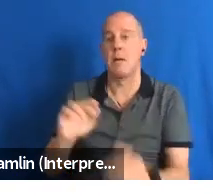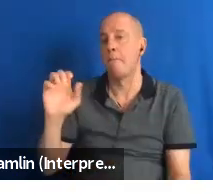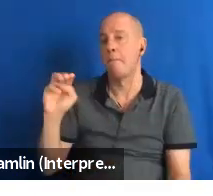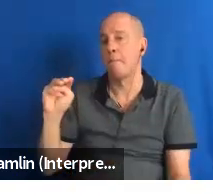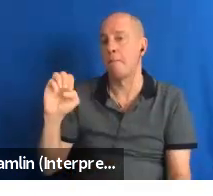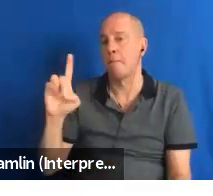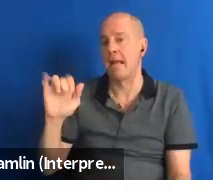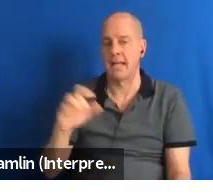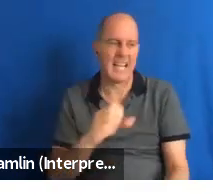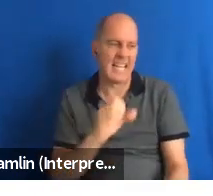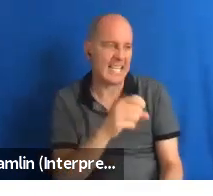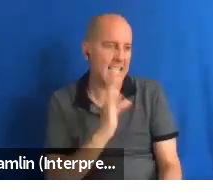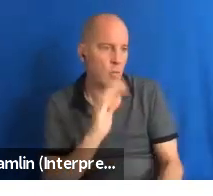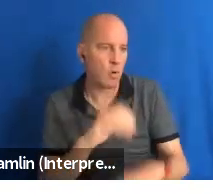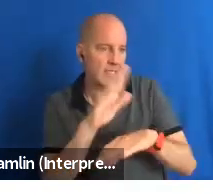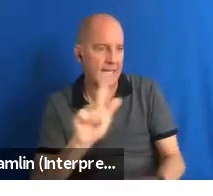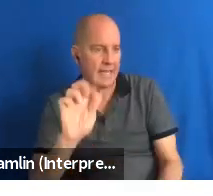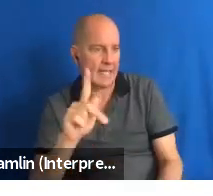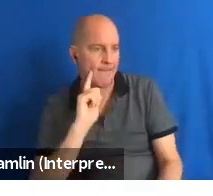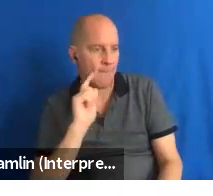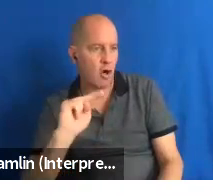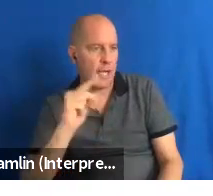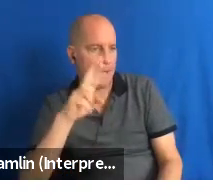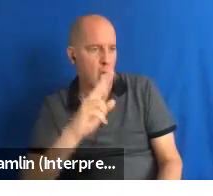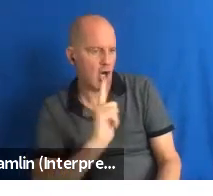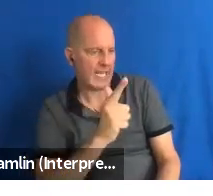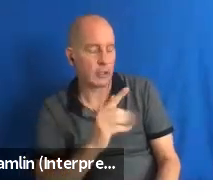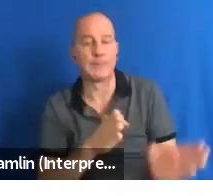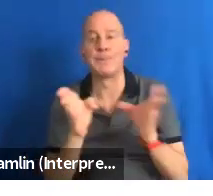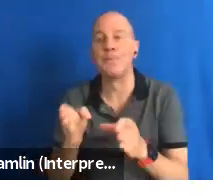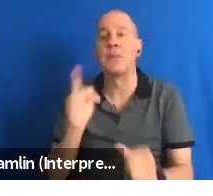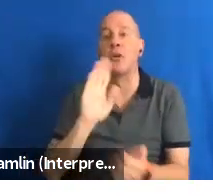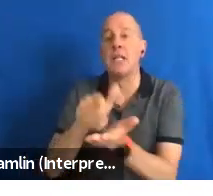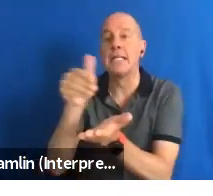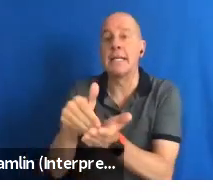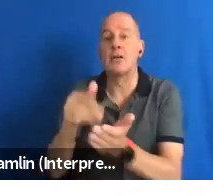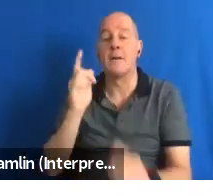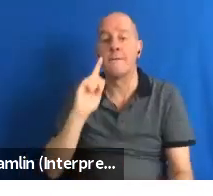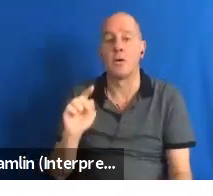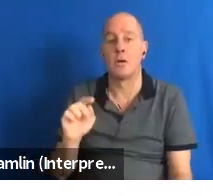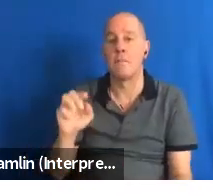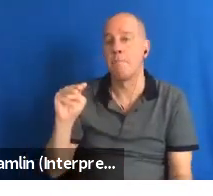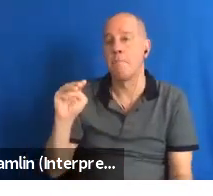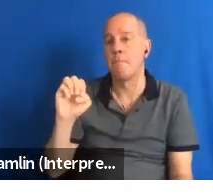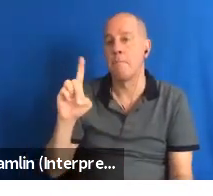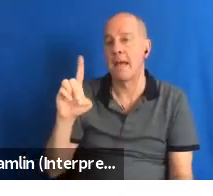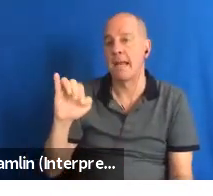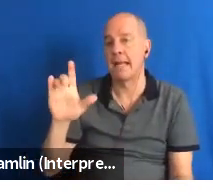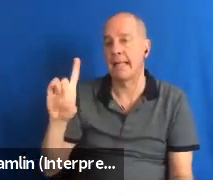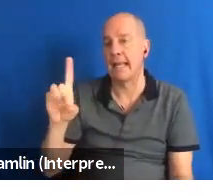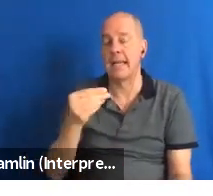to the NPR article after this, absolutely. So the Center for Medicaid and Medicare Services,